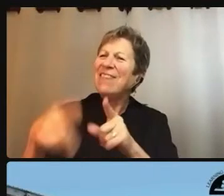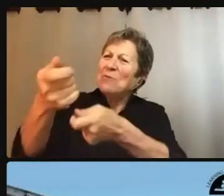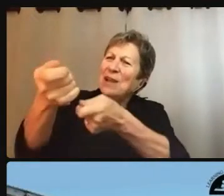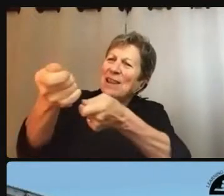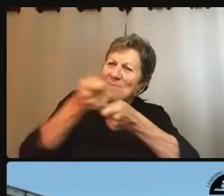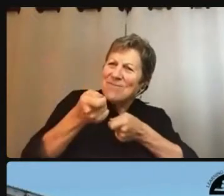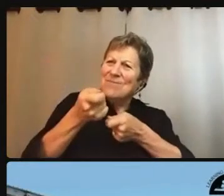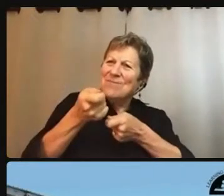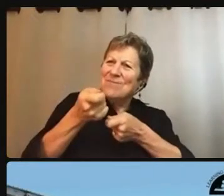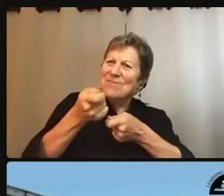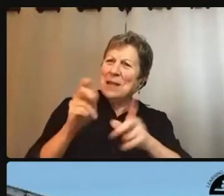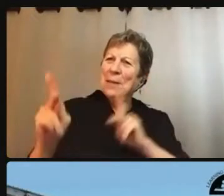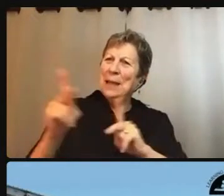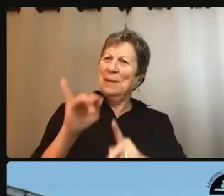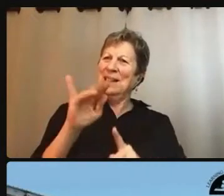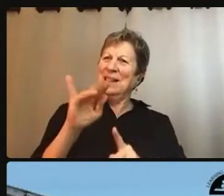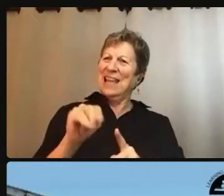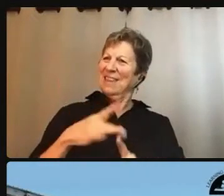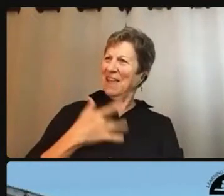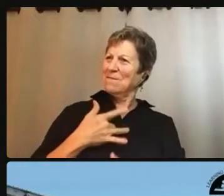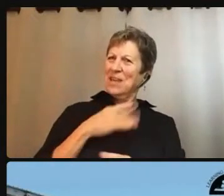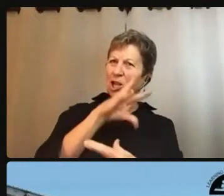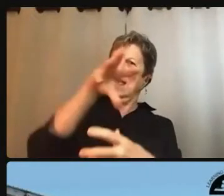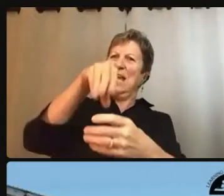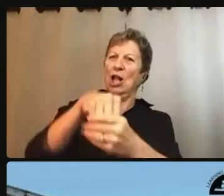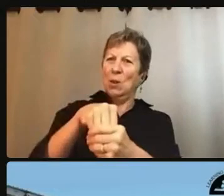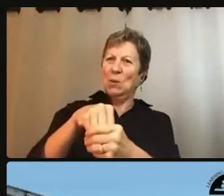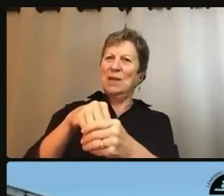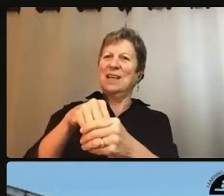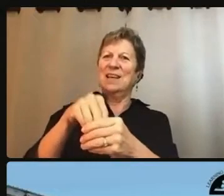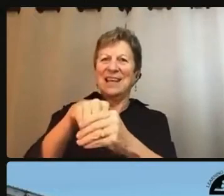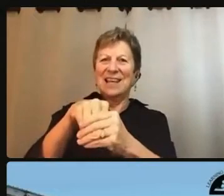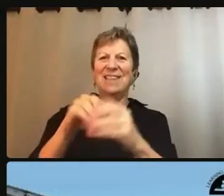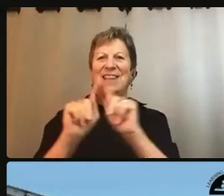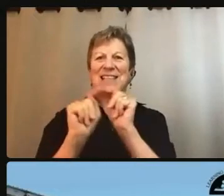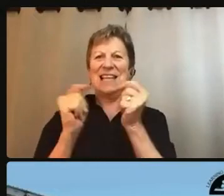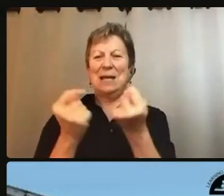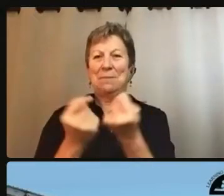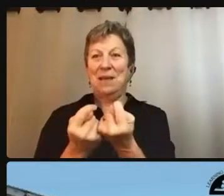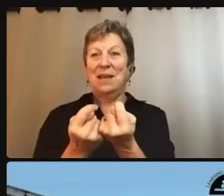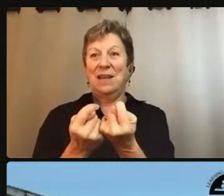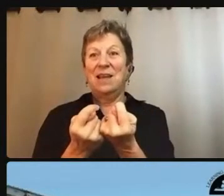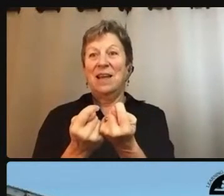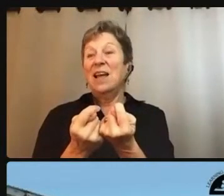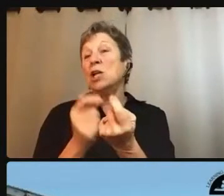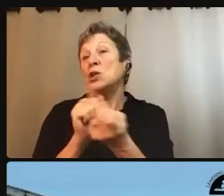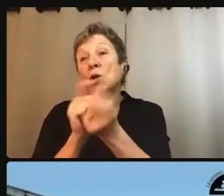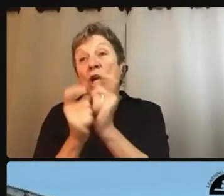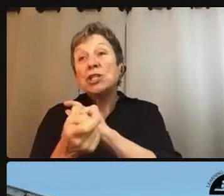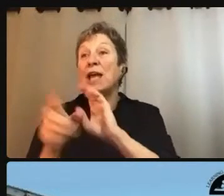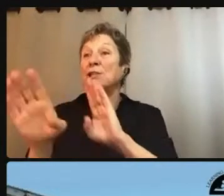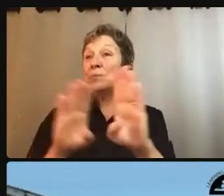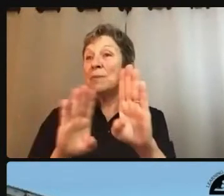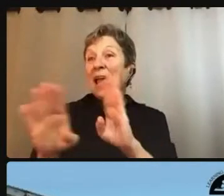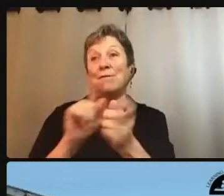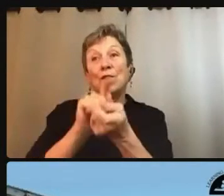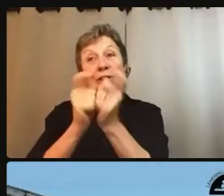THE TEACHERS WITH THE FAMILIES